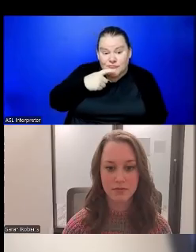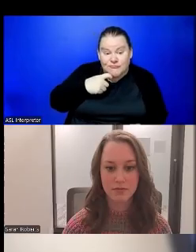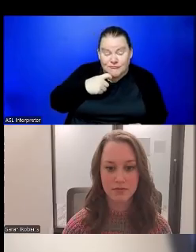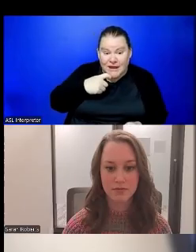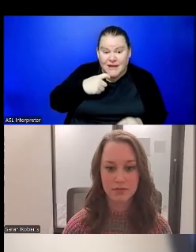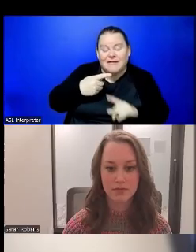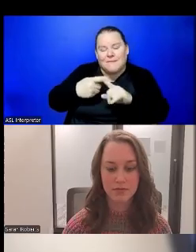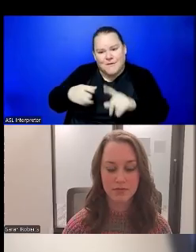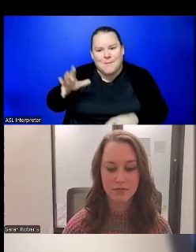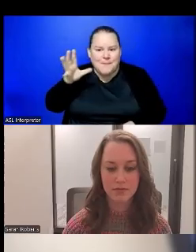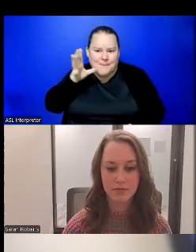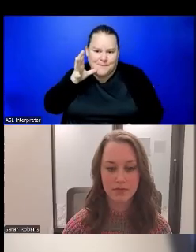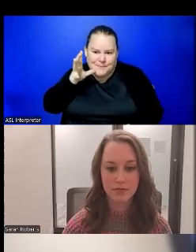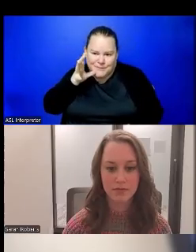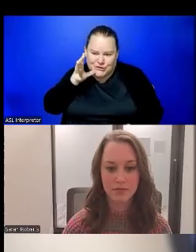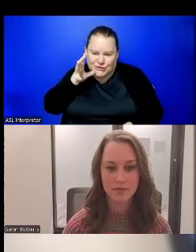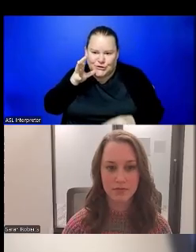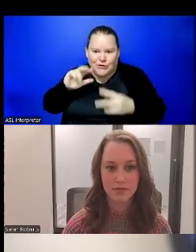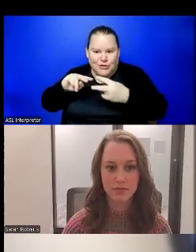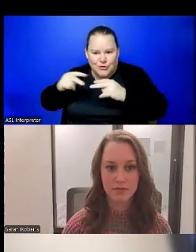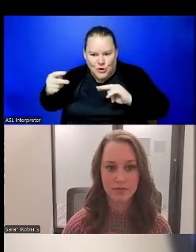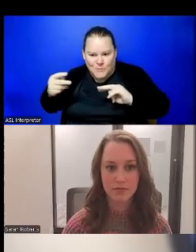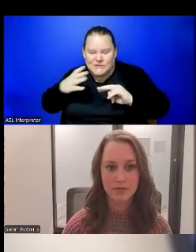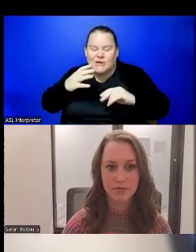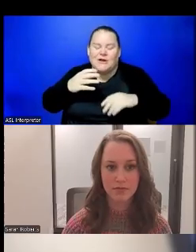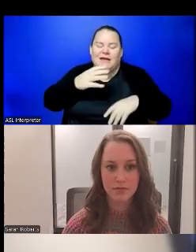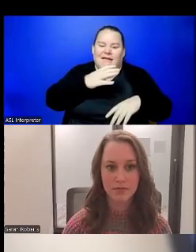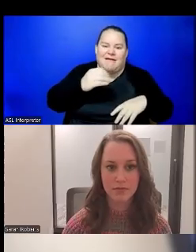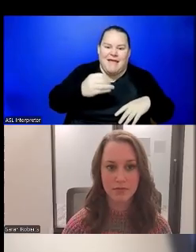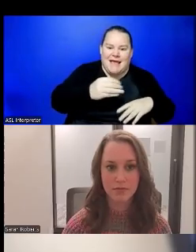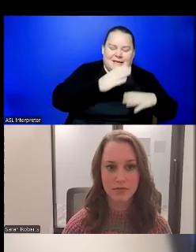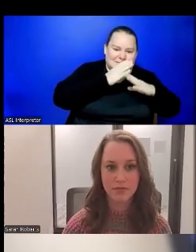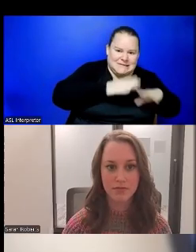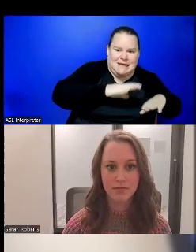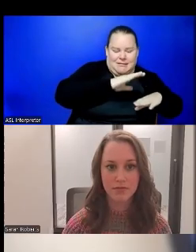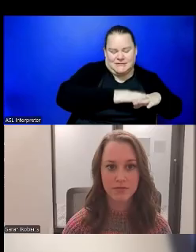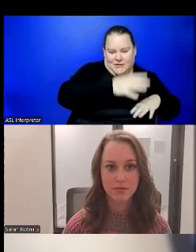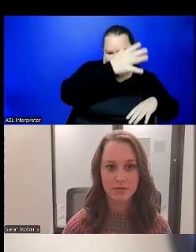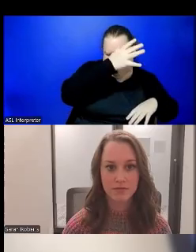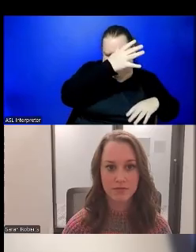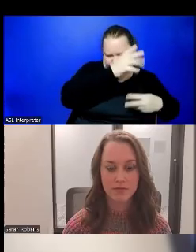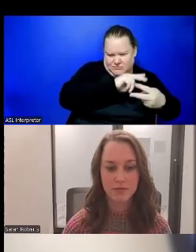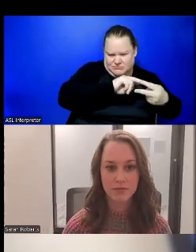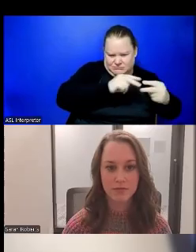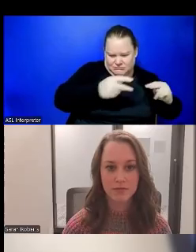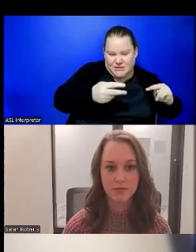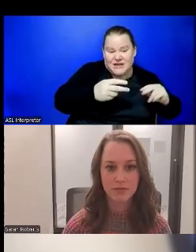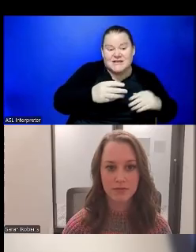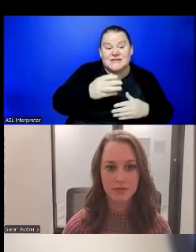maternal chromosome and silenced on the paternal chromosome. So it's the lack of expression of these genes in blue that are